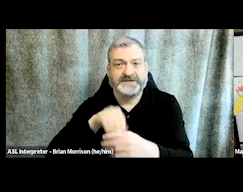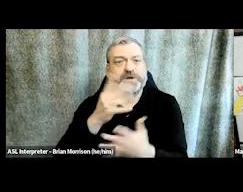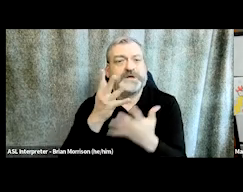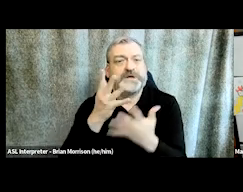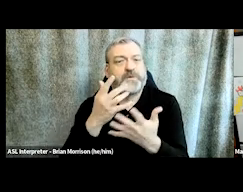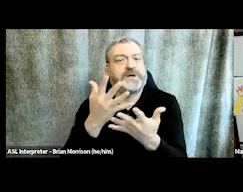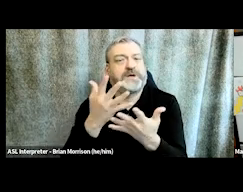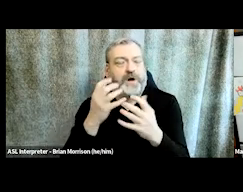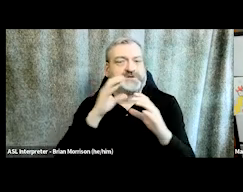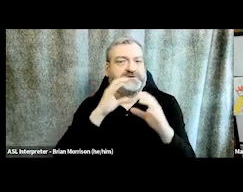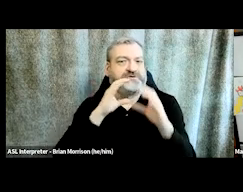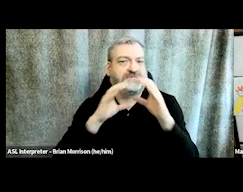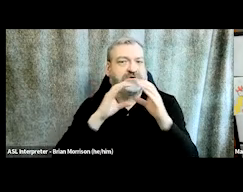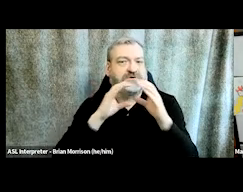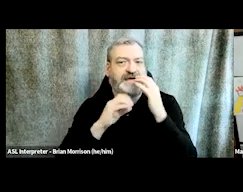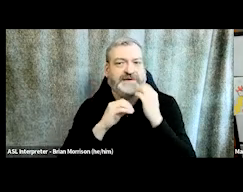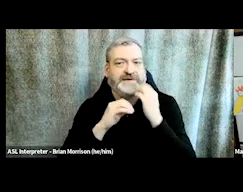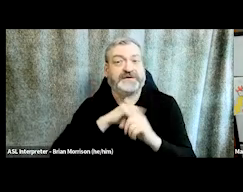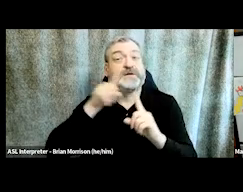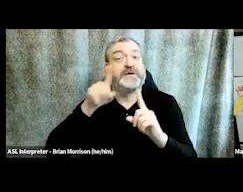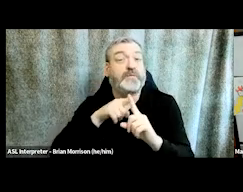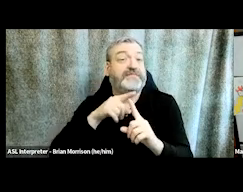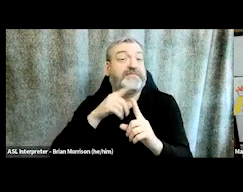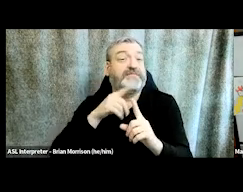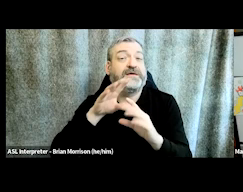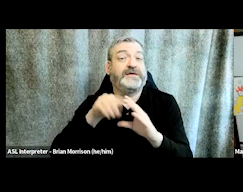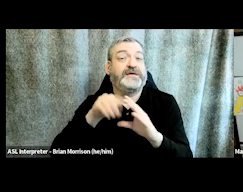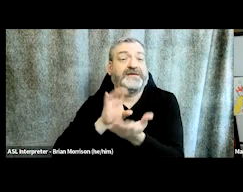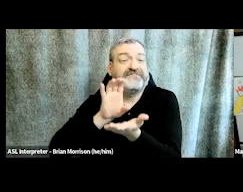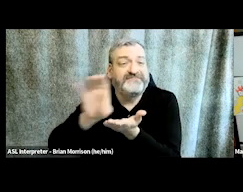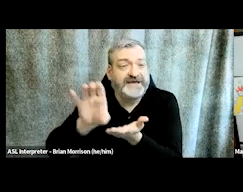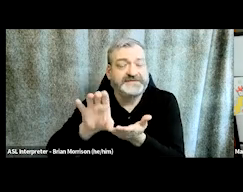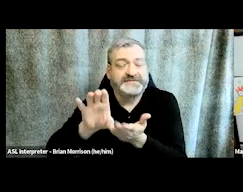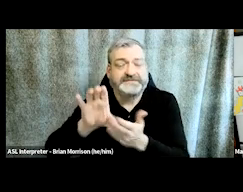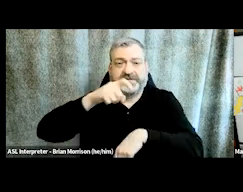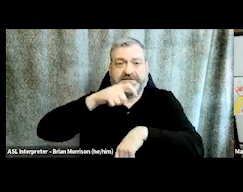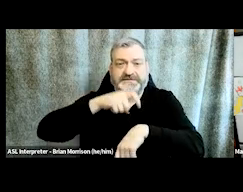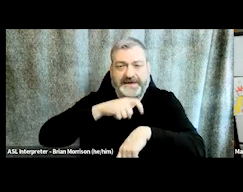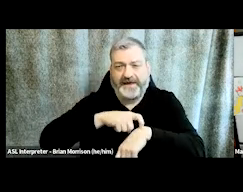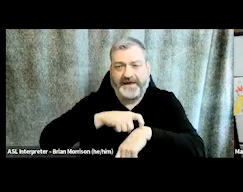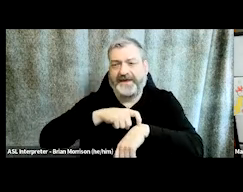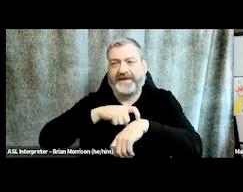Once the investment in time and treasure has happened,